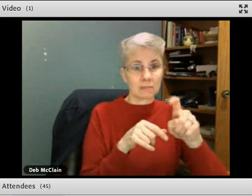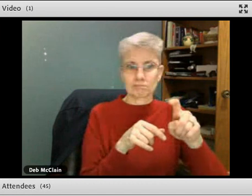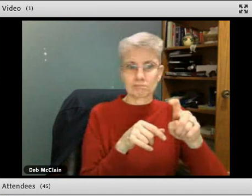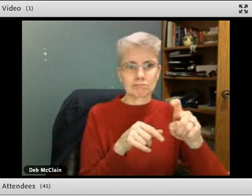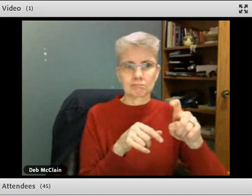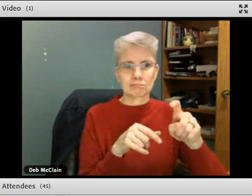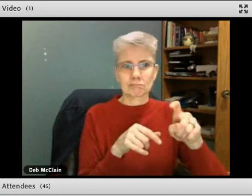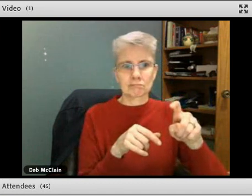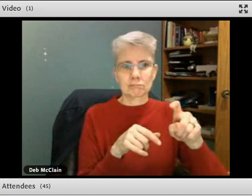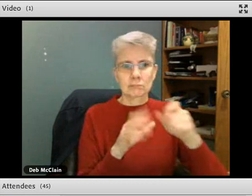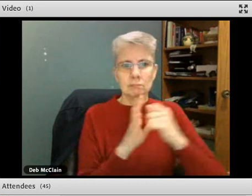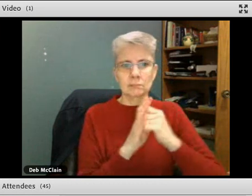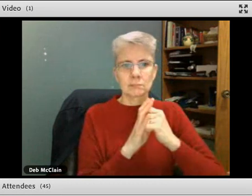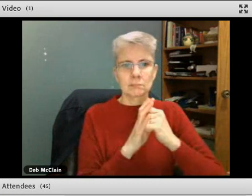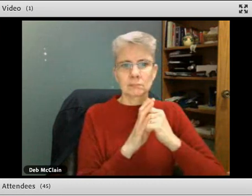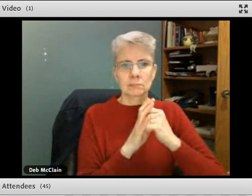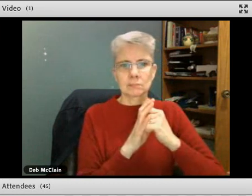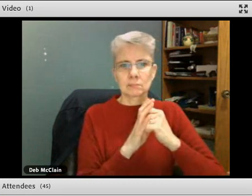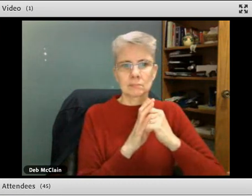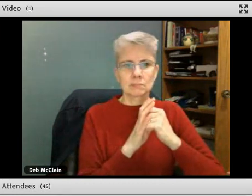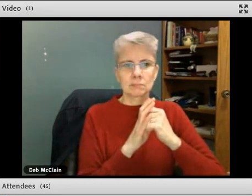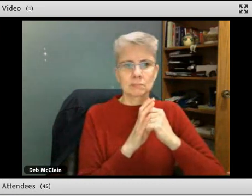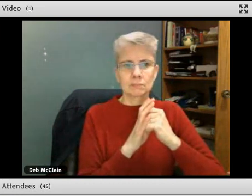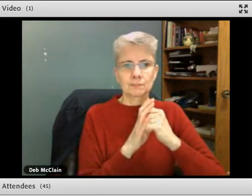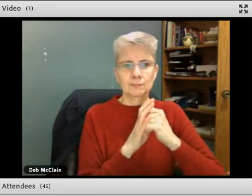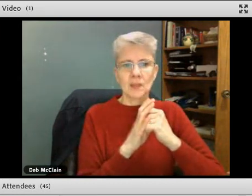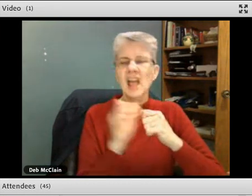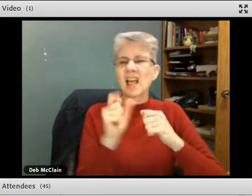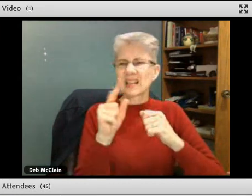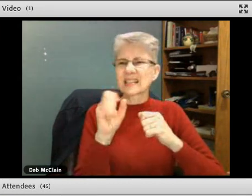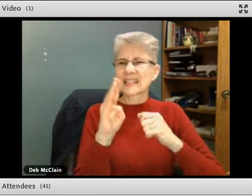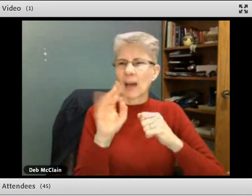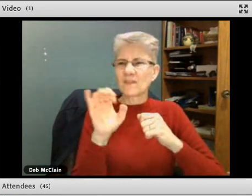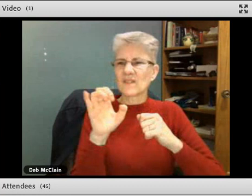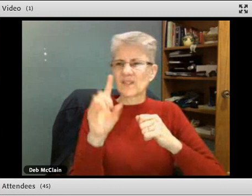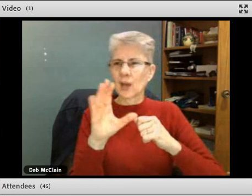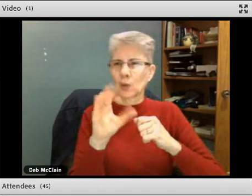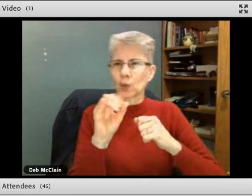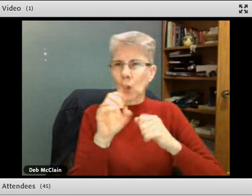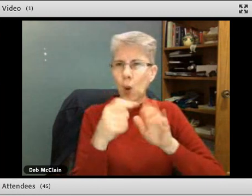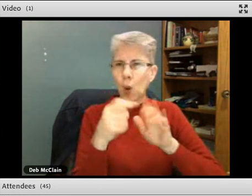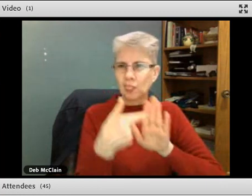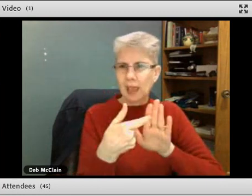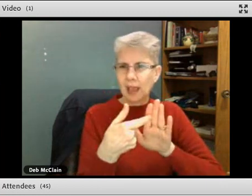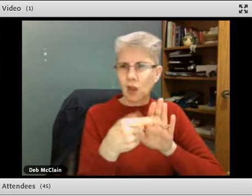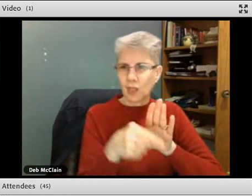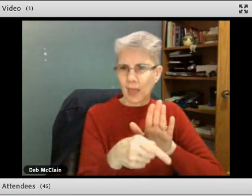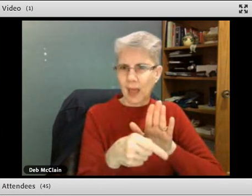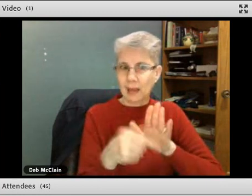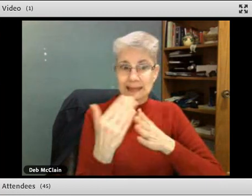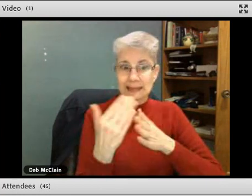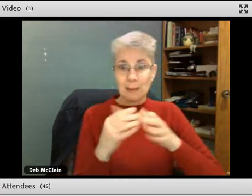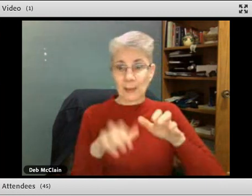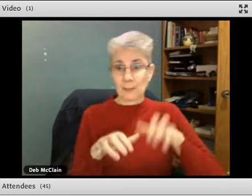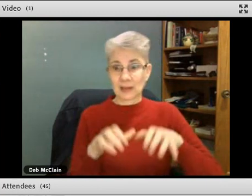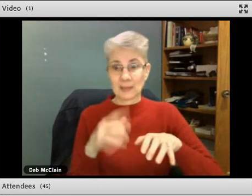So there's a subfield code. Some people are typing to say whether or not I can. Okay. Nope.